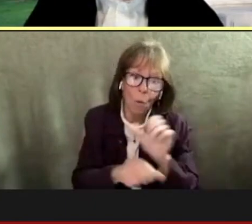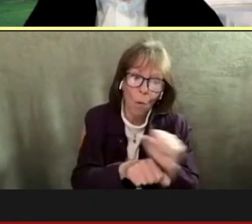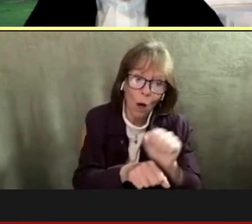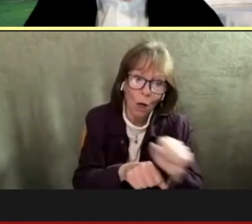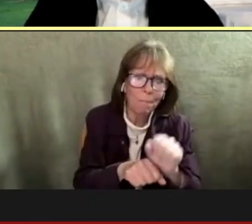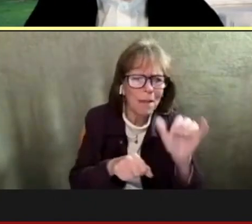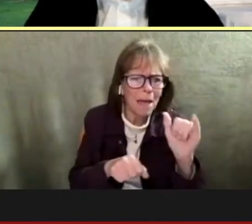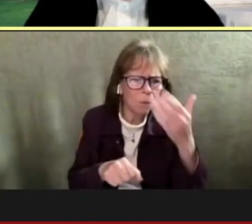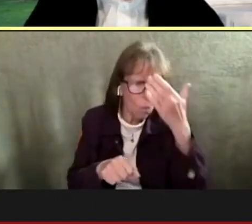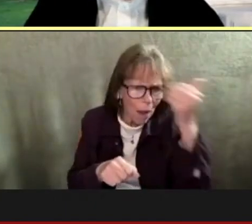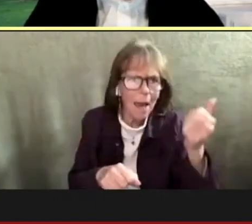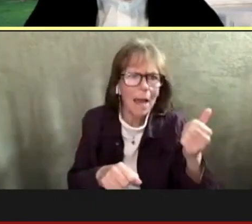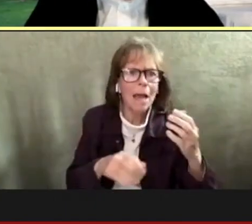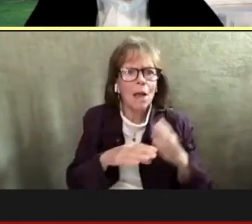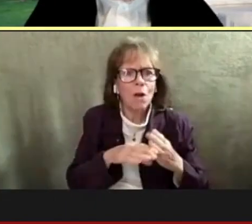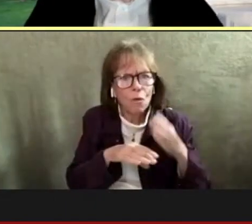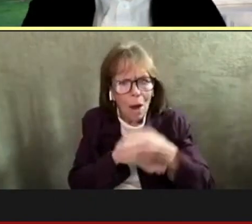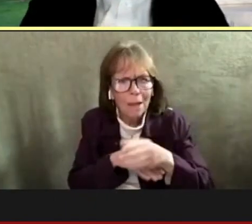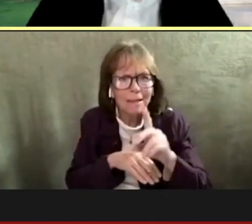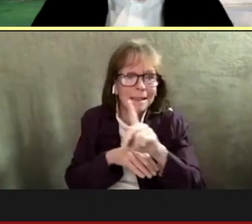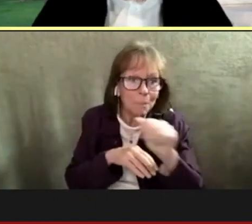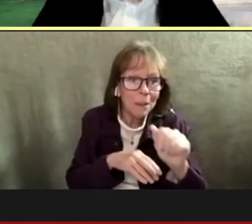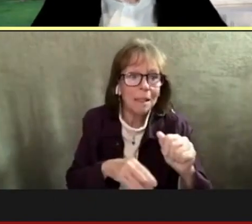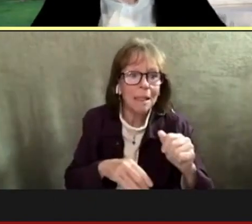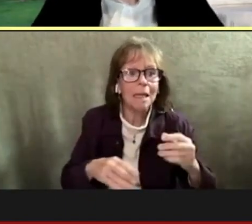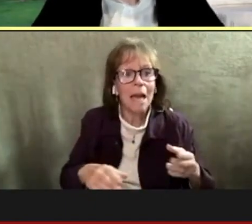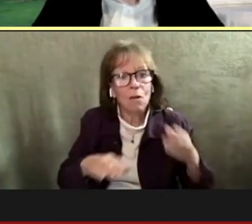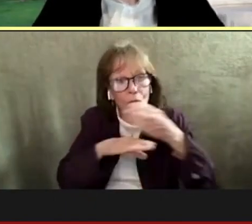important, it takes all of us to take down this system.